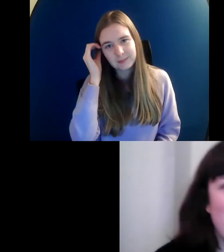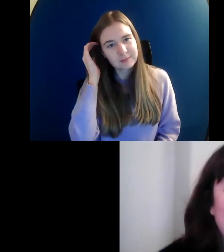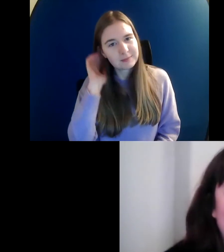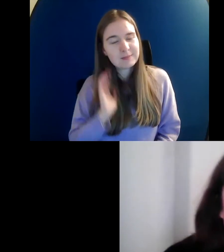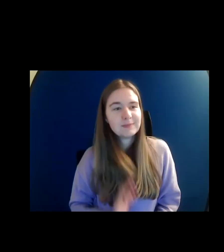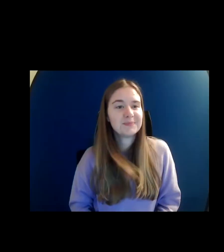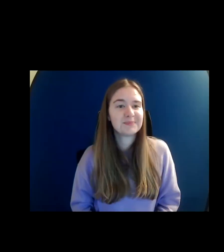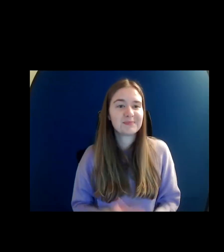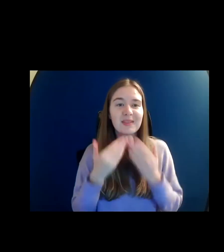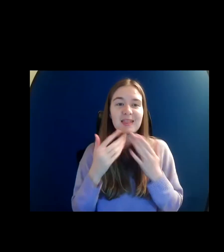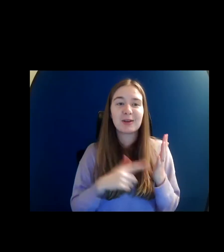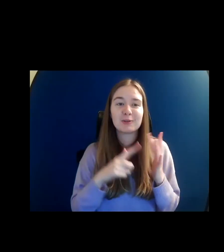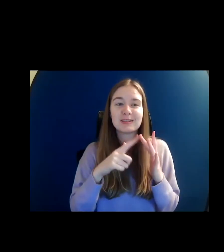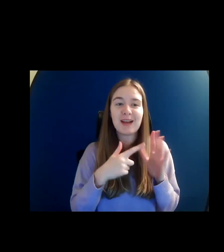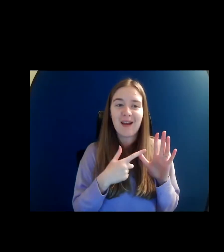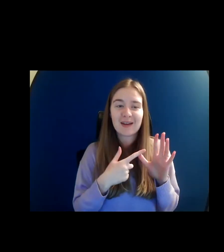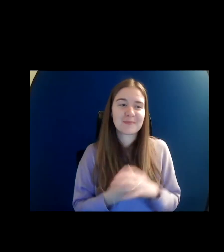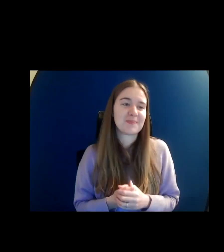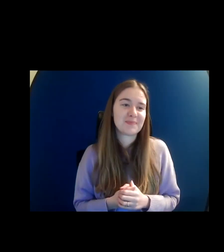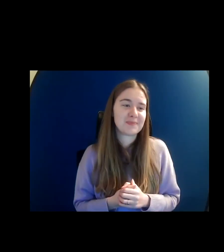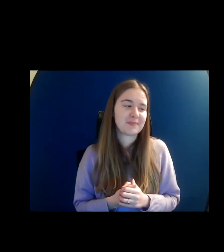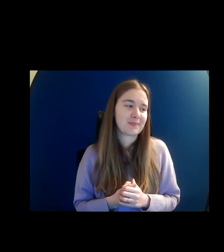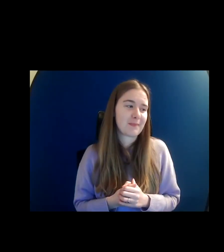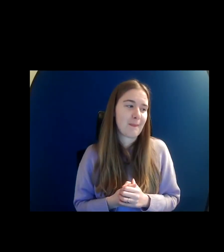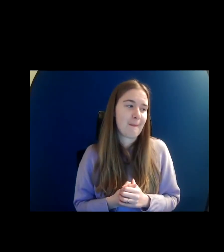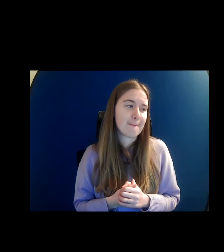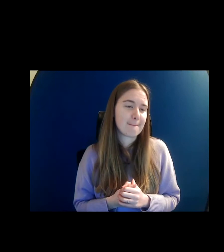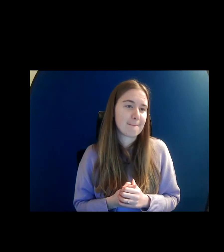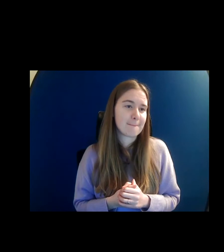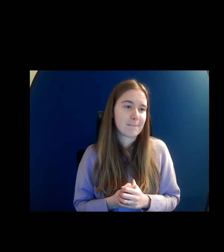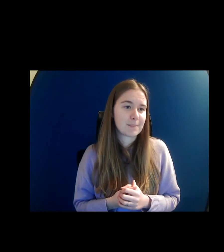Thank you Tiia. So I am Amy.